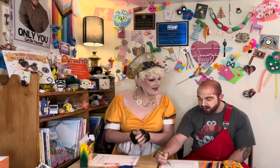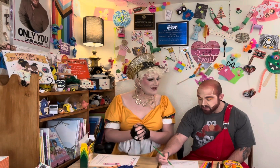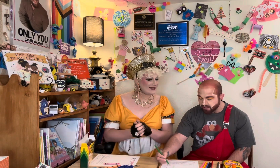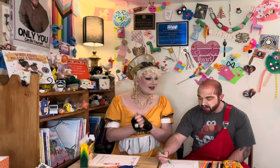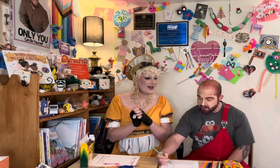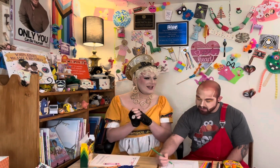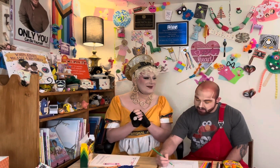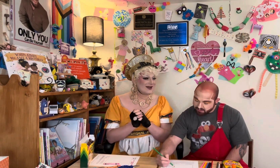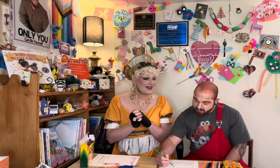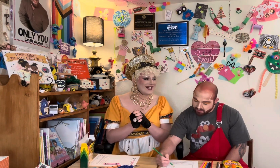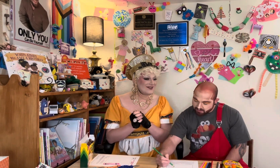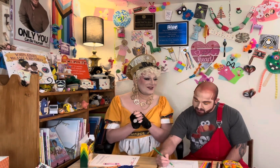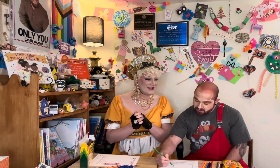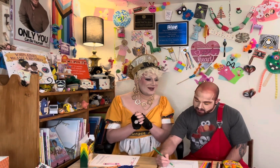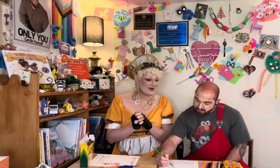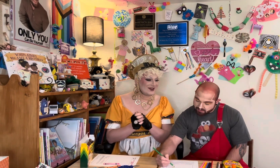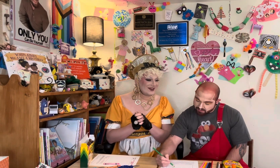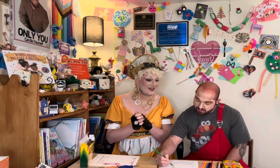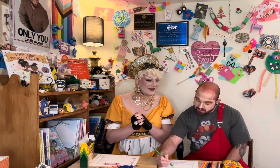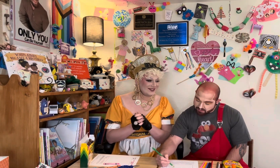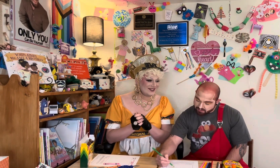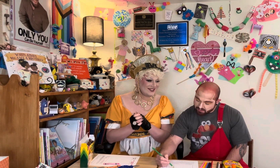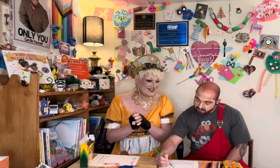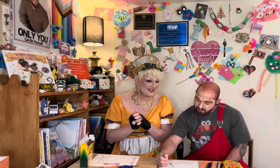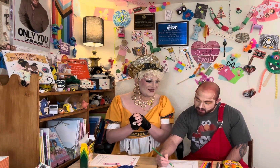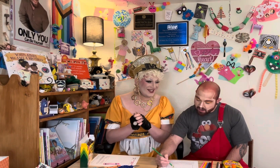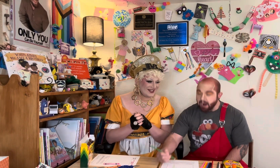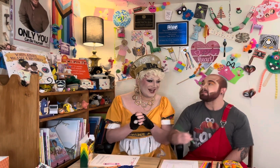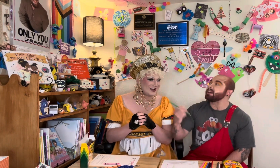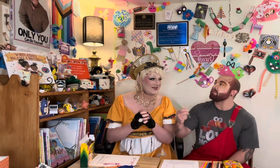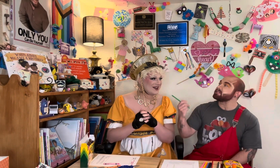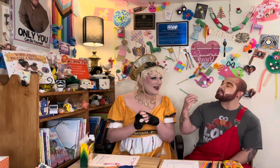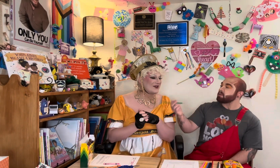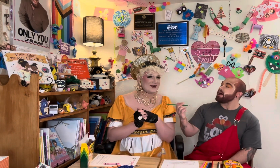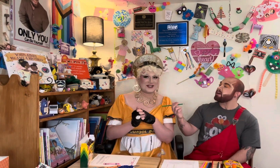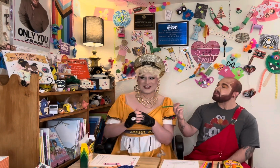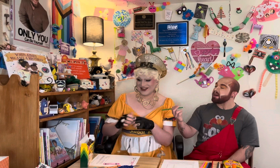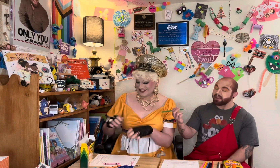now that you're talking about it I feel like we are doing a lot of... BUSTER: I'm saying it was inspired by